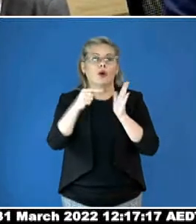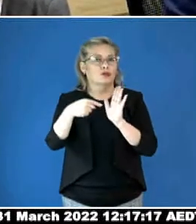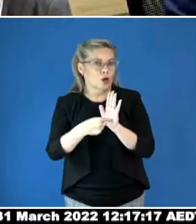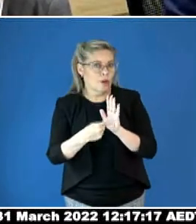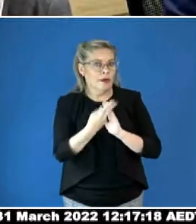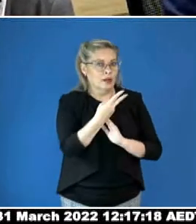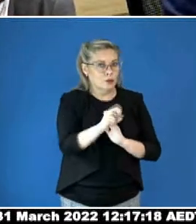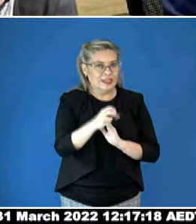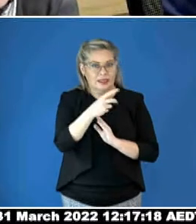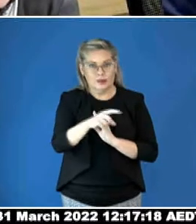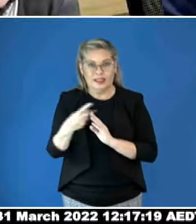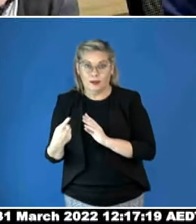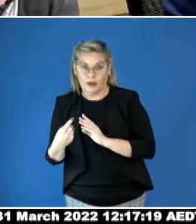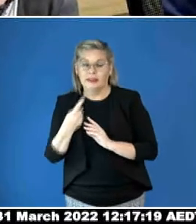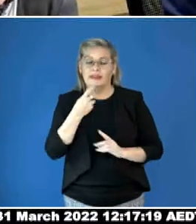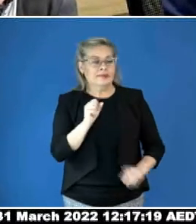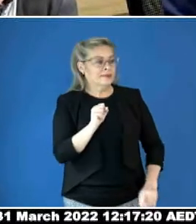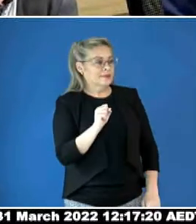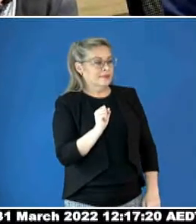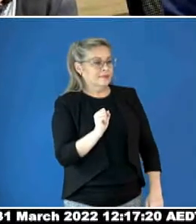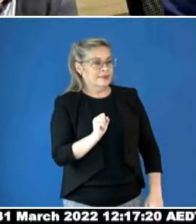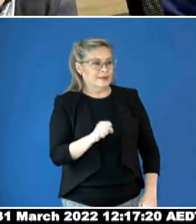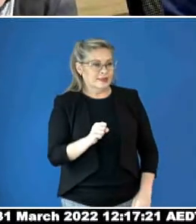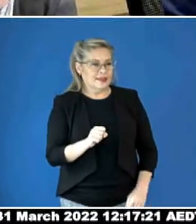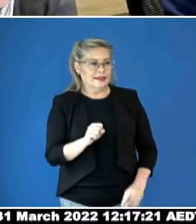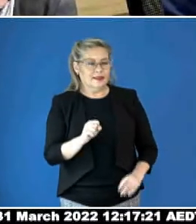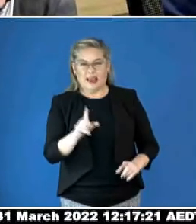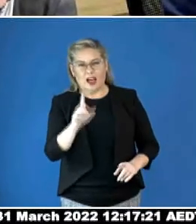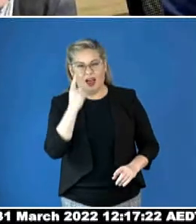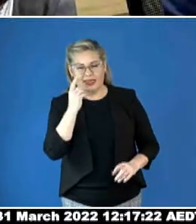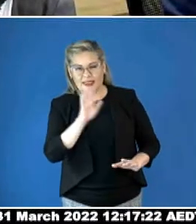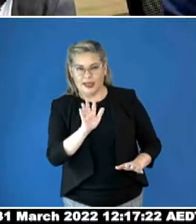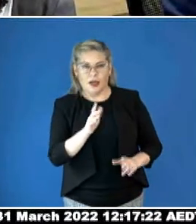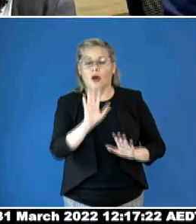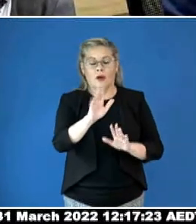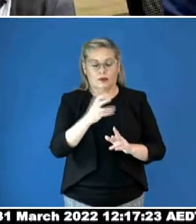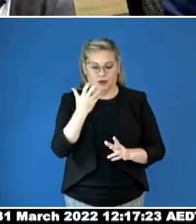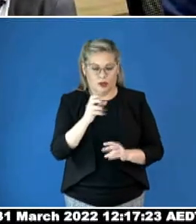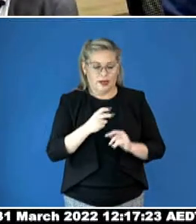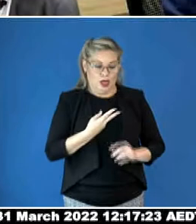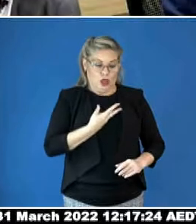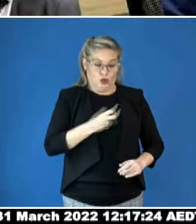If we have a look at - sorry, 20 October. My apologies. MS CUMMING: 20 October.